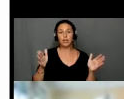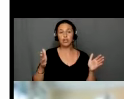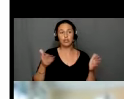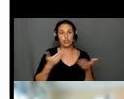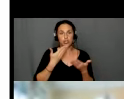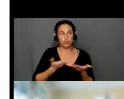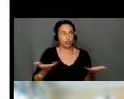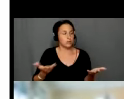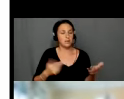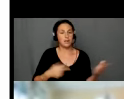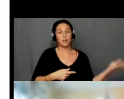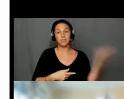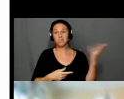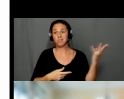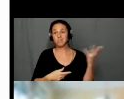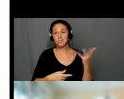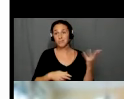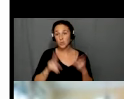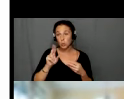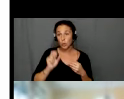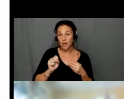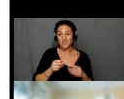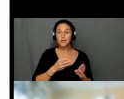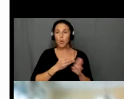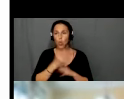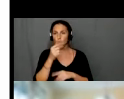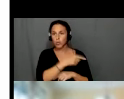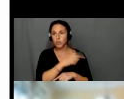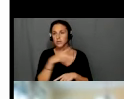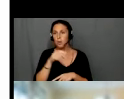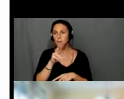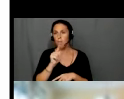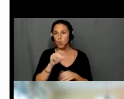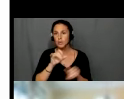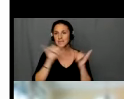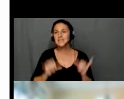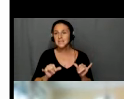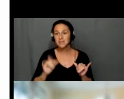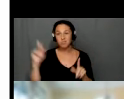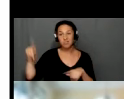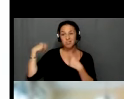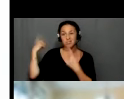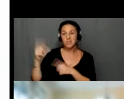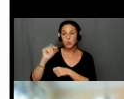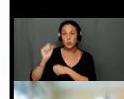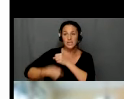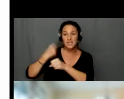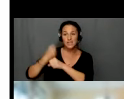the United States come through that port system. So over the past 20 years or so as we have